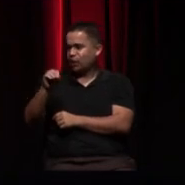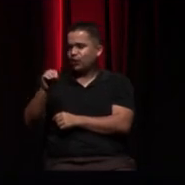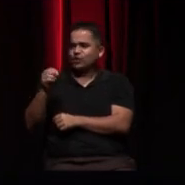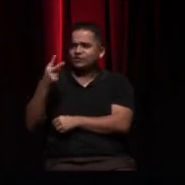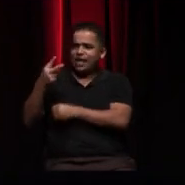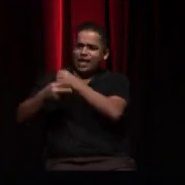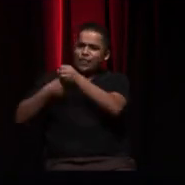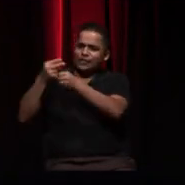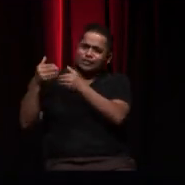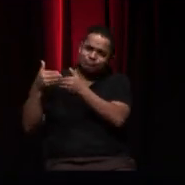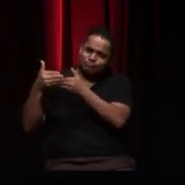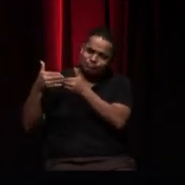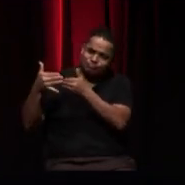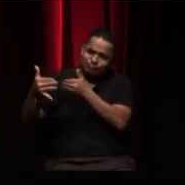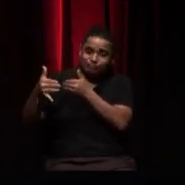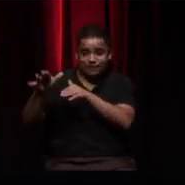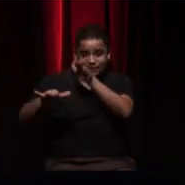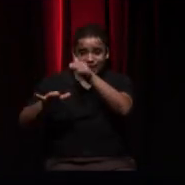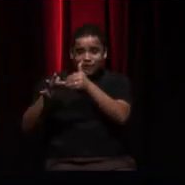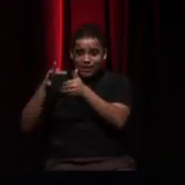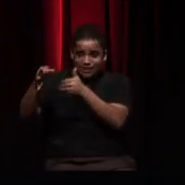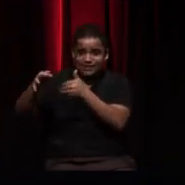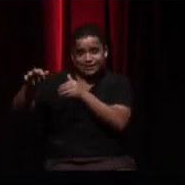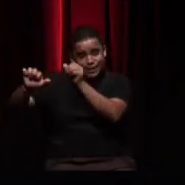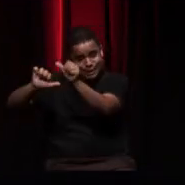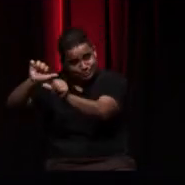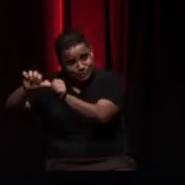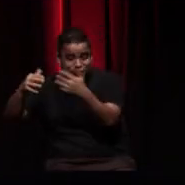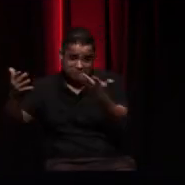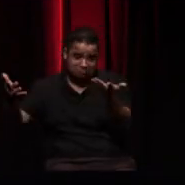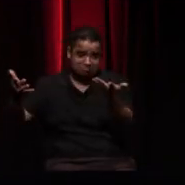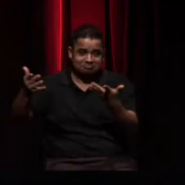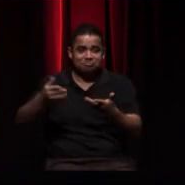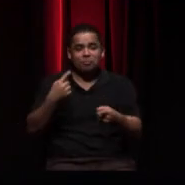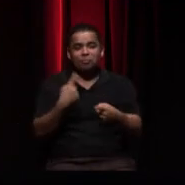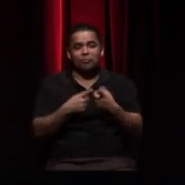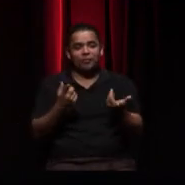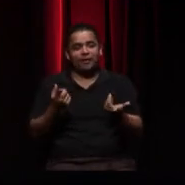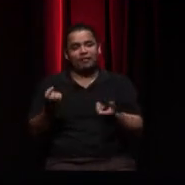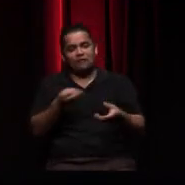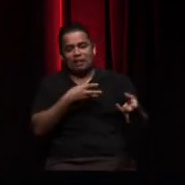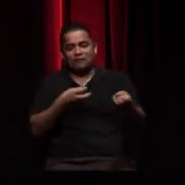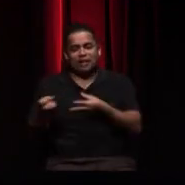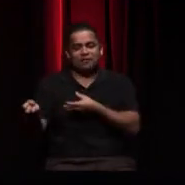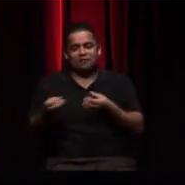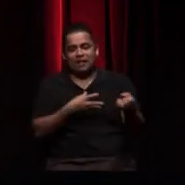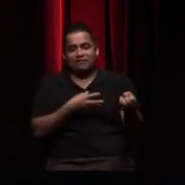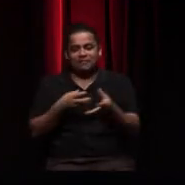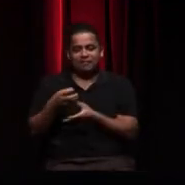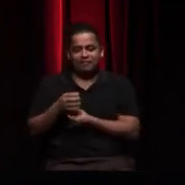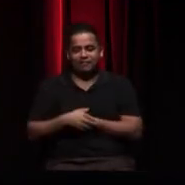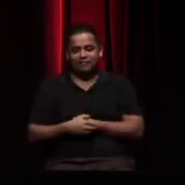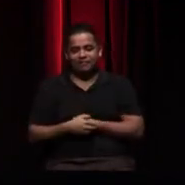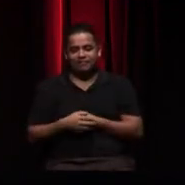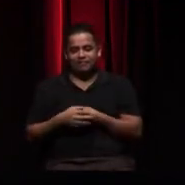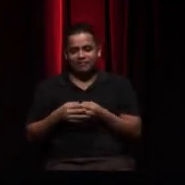until it changes due to that wave thing my colleague was talking about. It’s exactly that way,